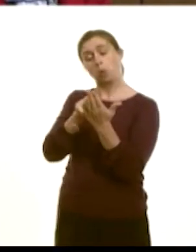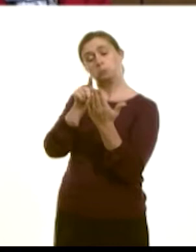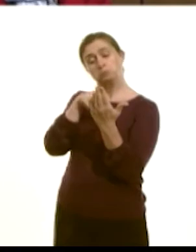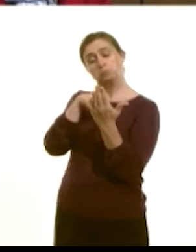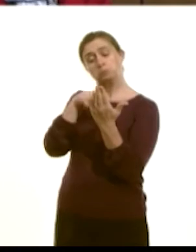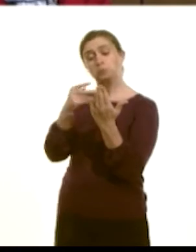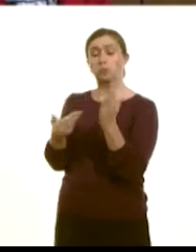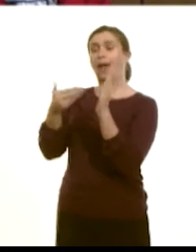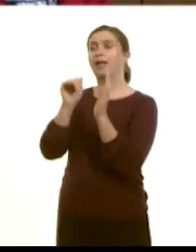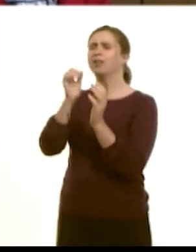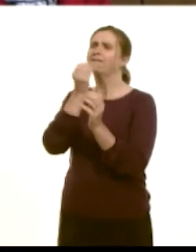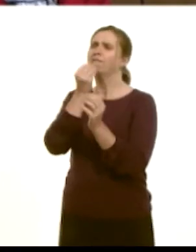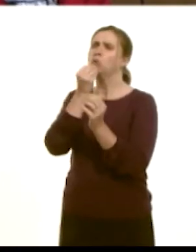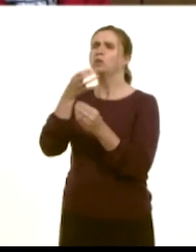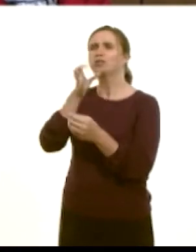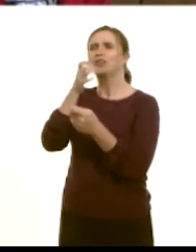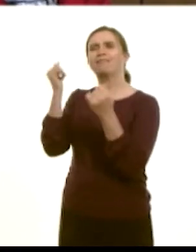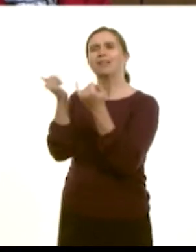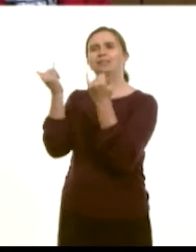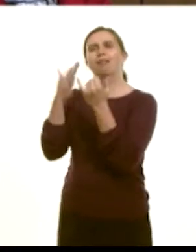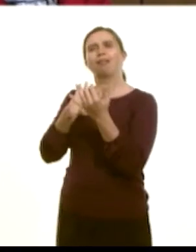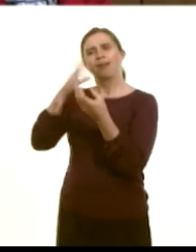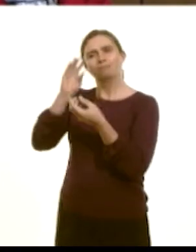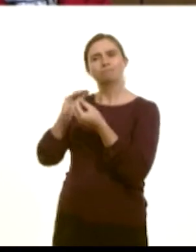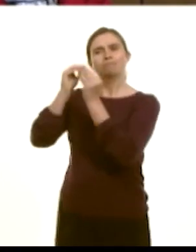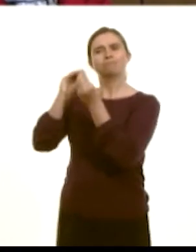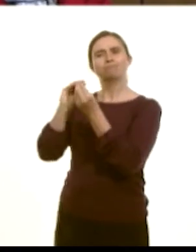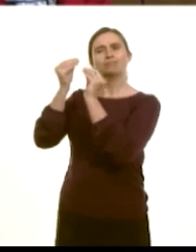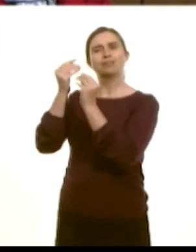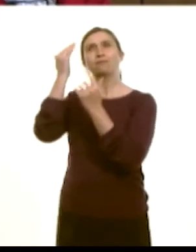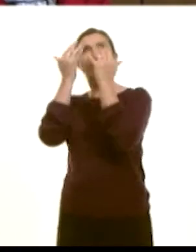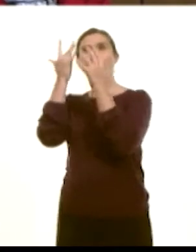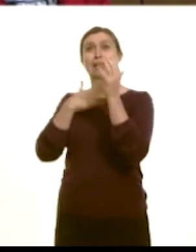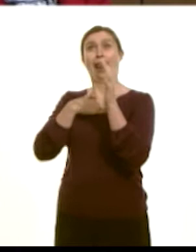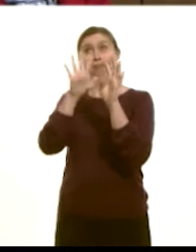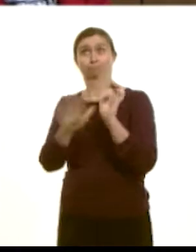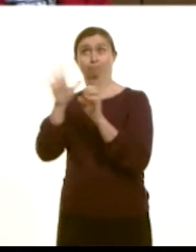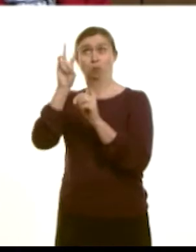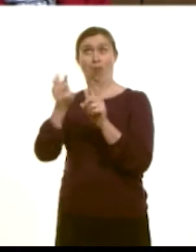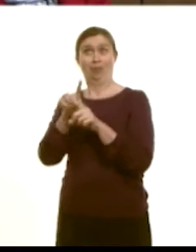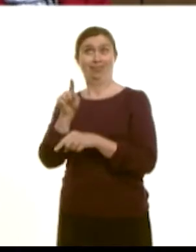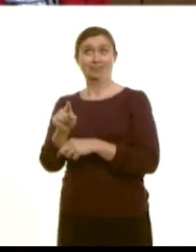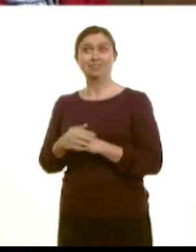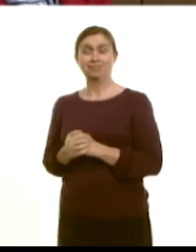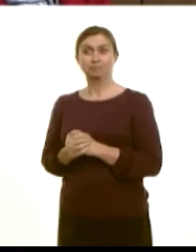This is the sort of creative thinking that we want to see across the whole of Wales.